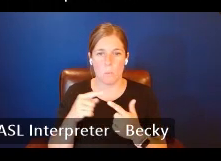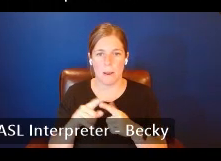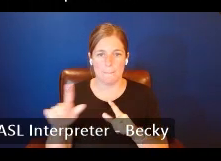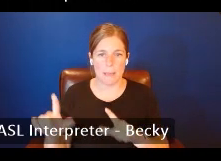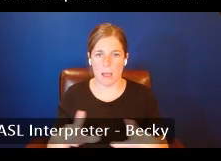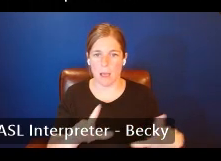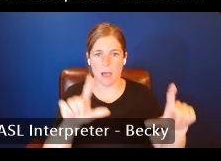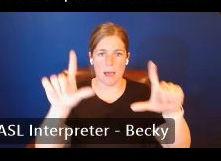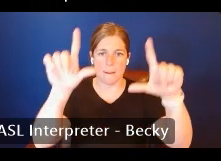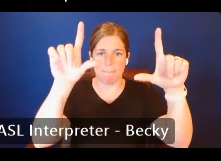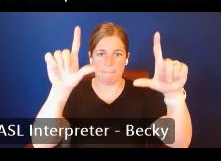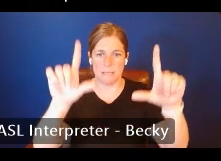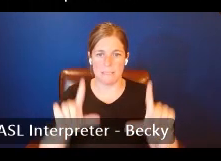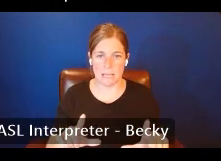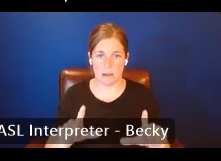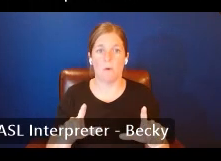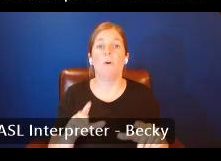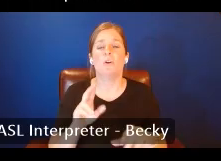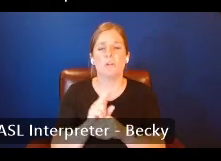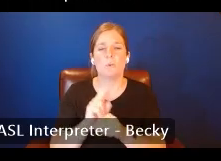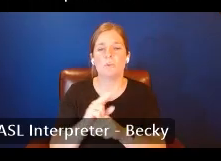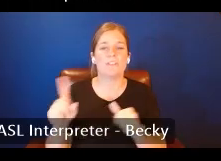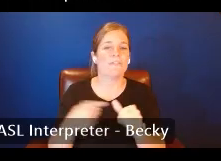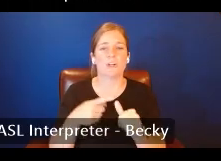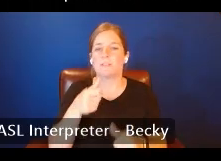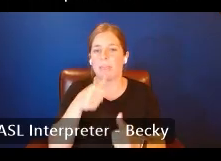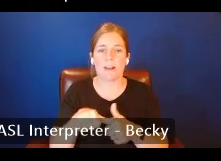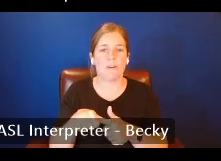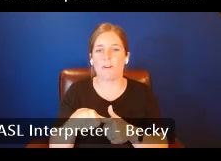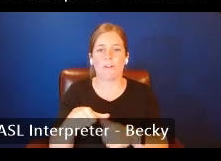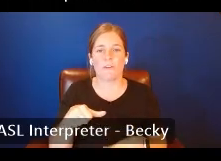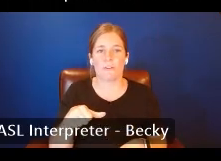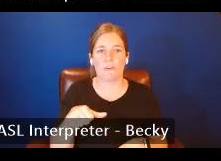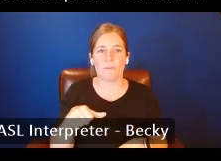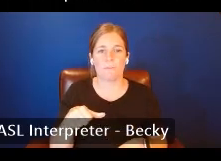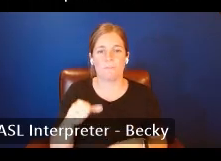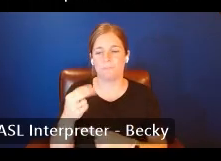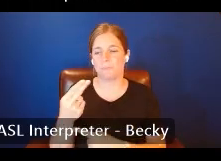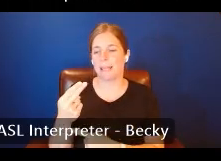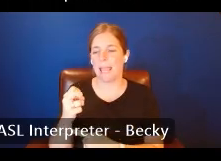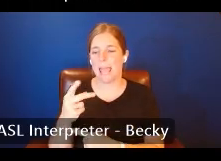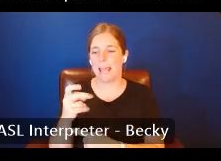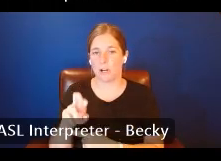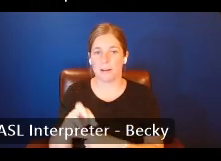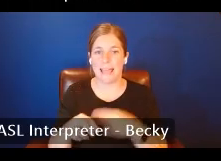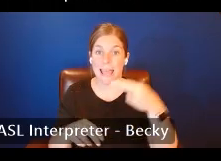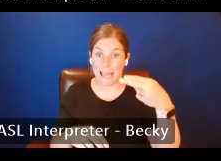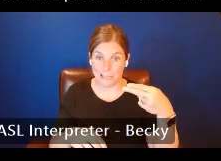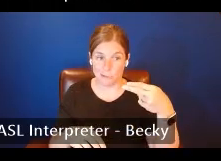by just using the first letter heading. So H for heading navigation.